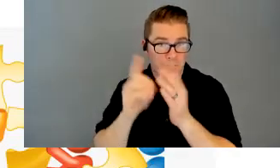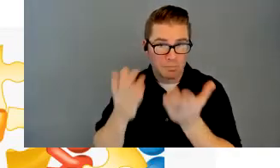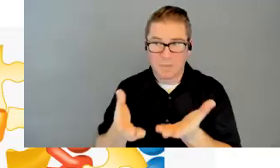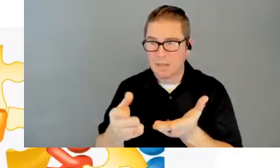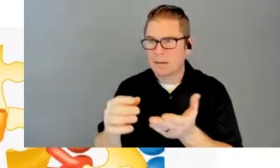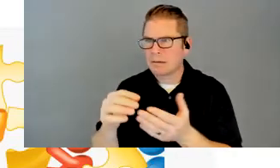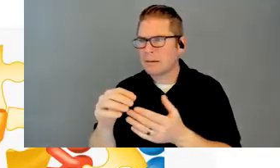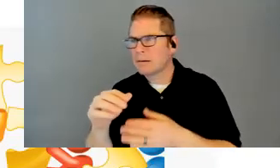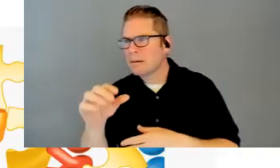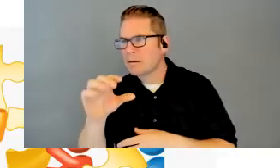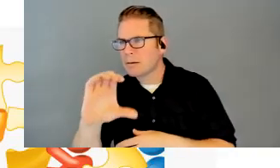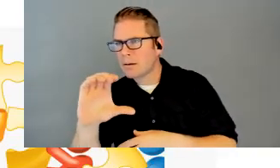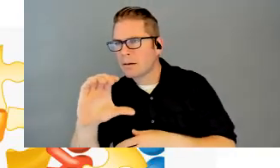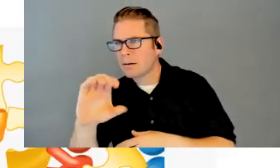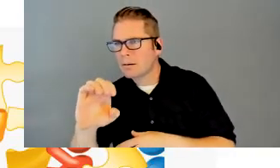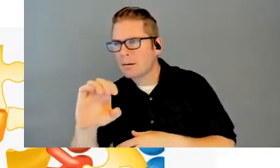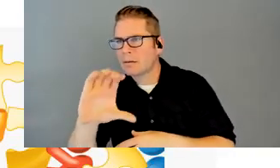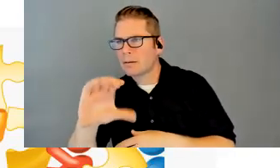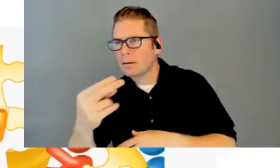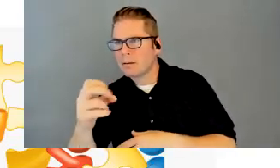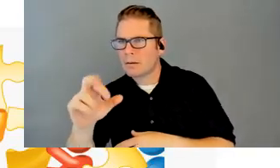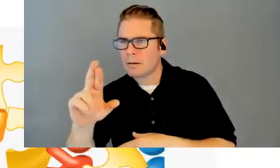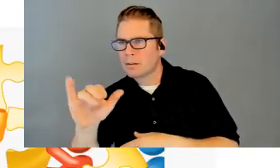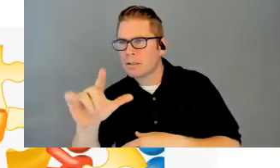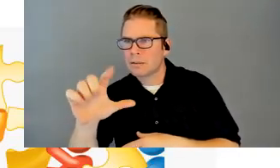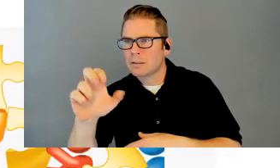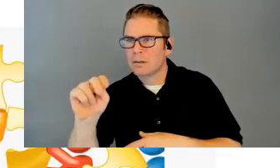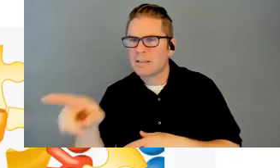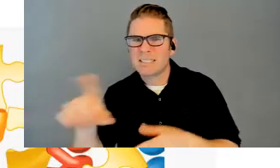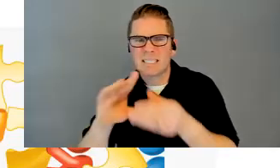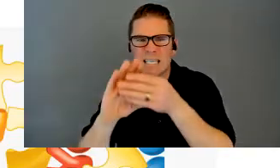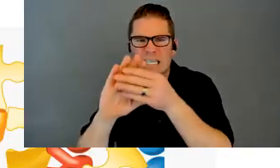You guys are there. What you saying? Yeah. Oh, she's got some ideas